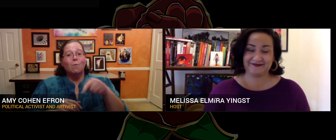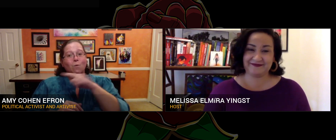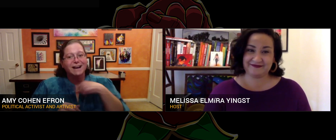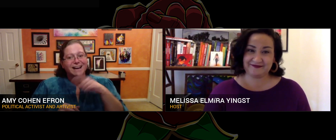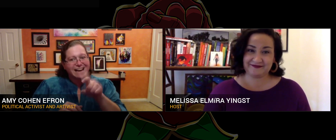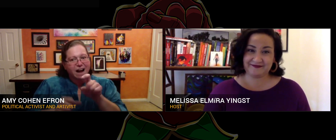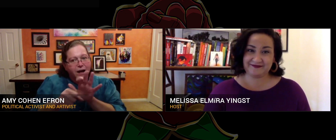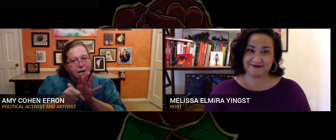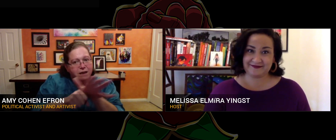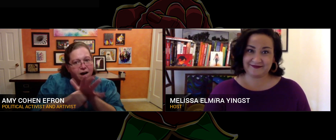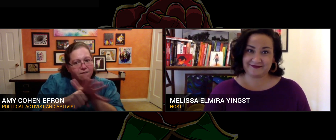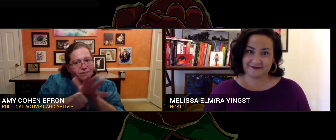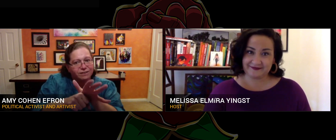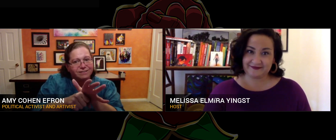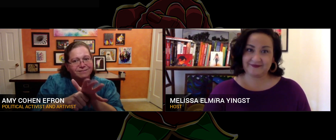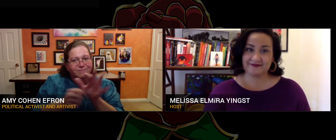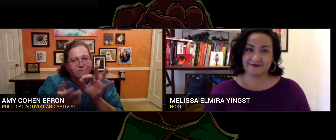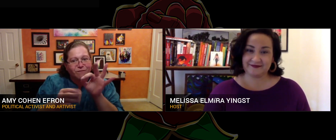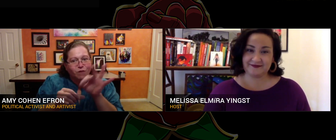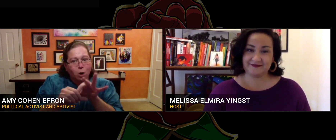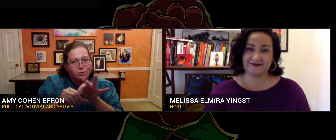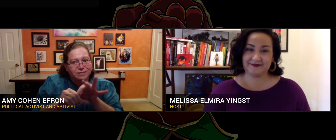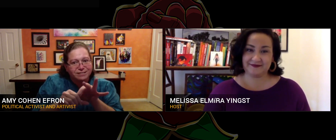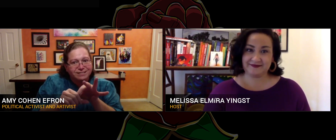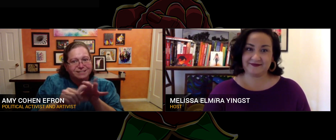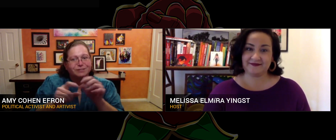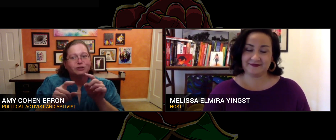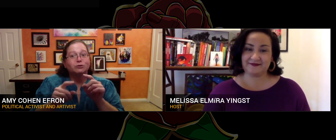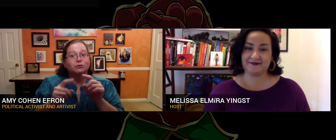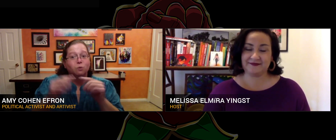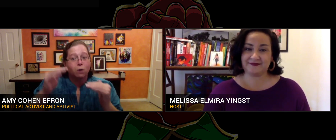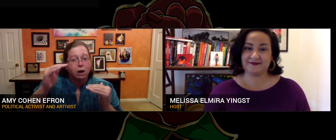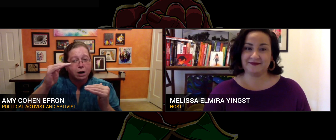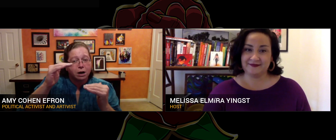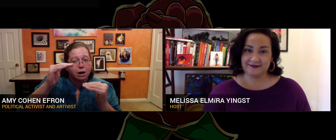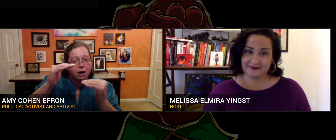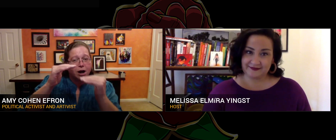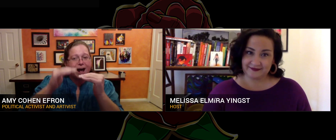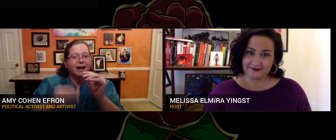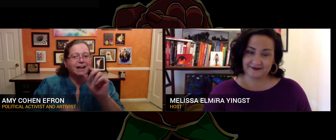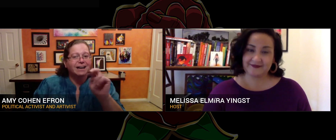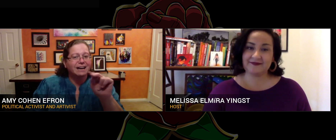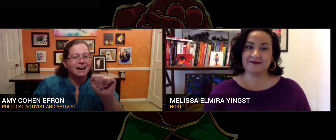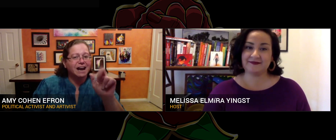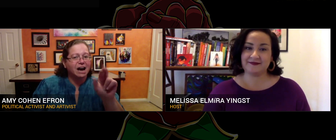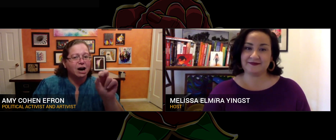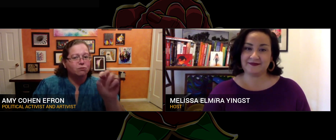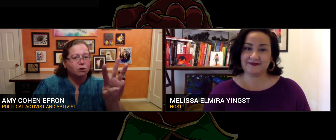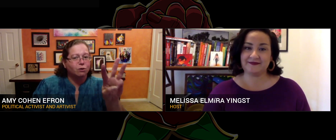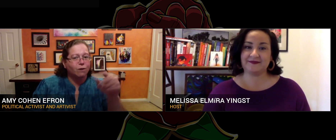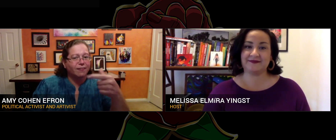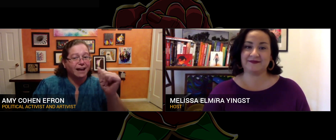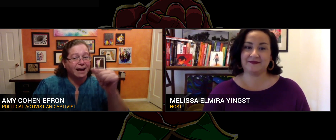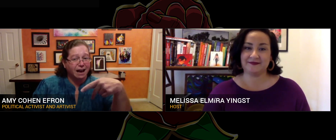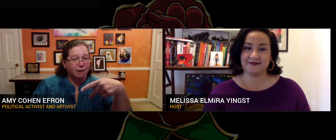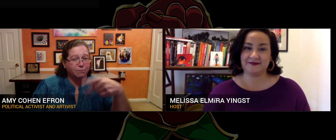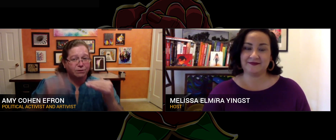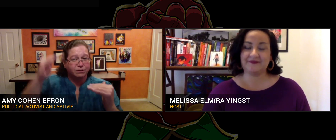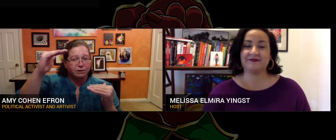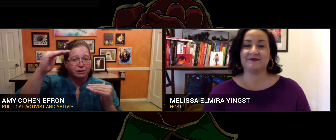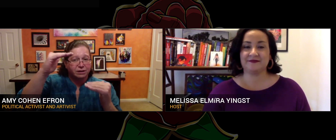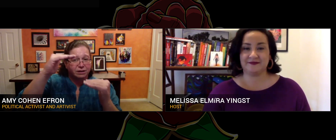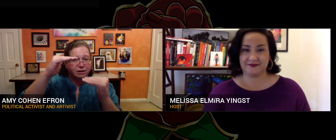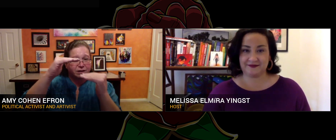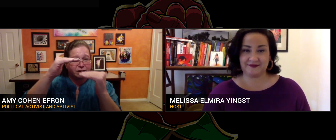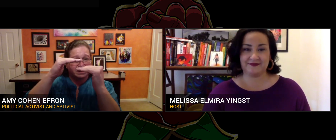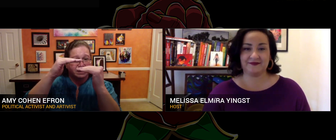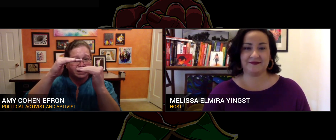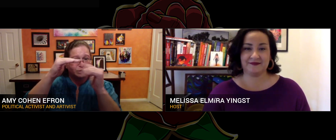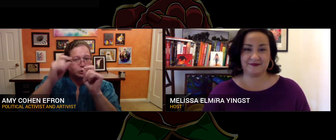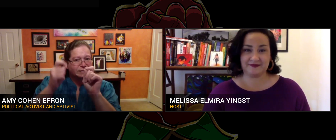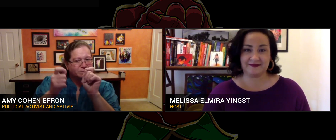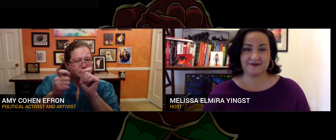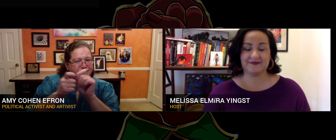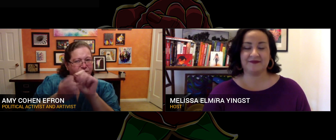We need enough votes to narrow the gap to a specific